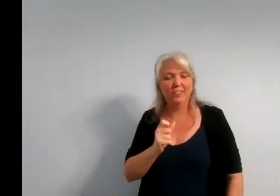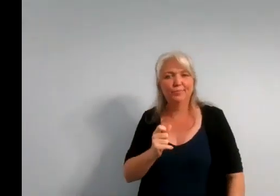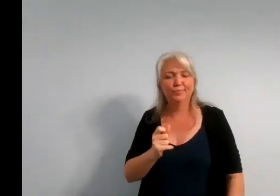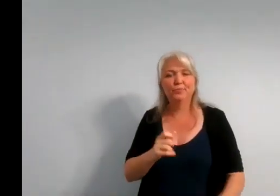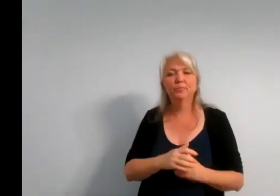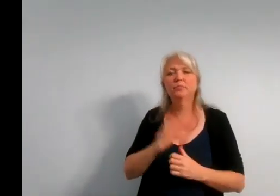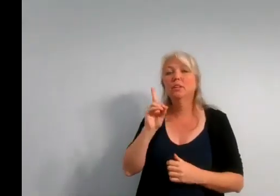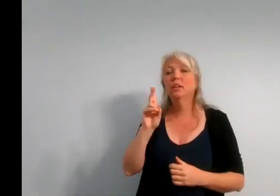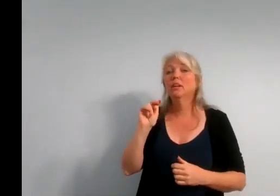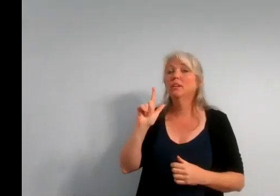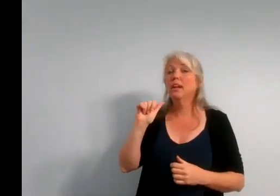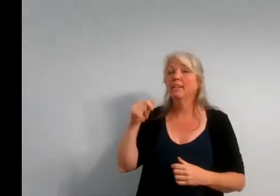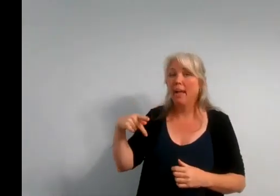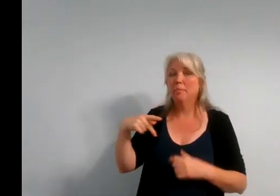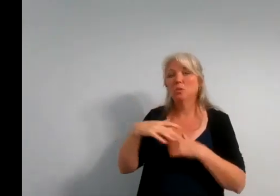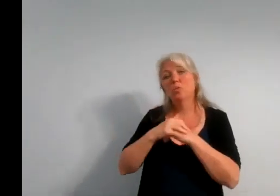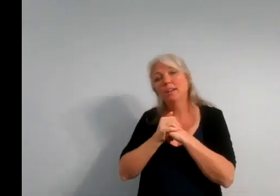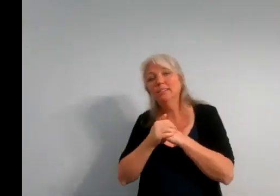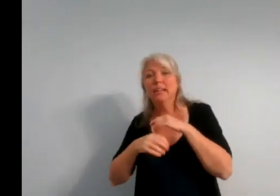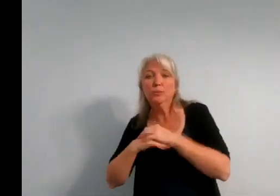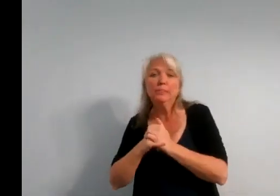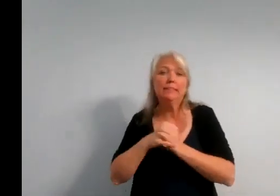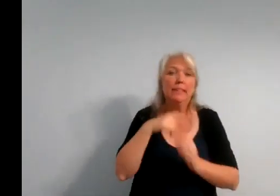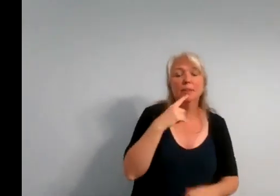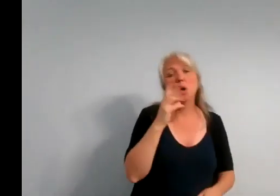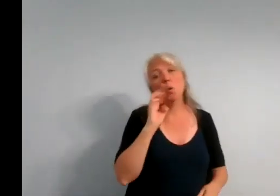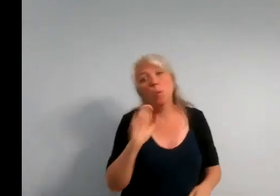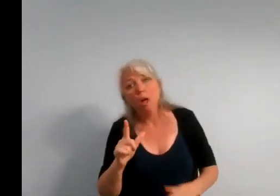Dunlap cracked his knuckles and said, “Well, are we gonna sing or what?”